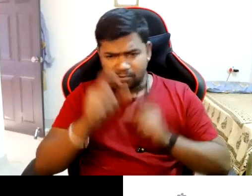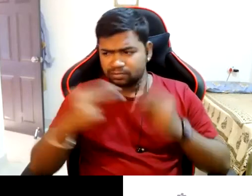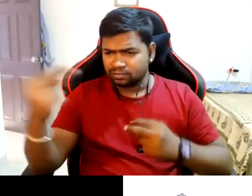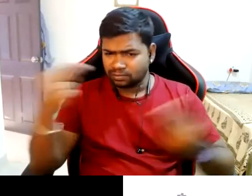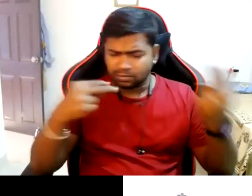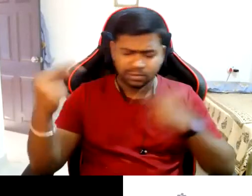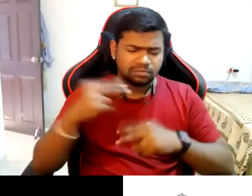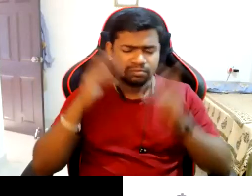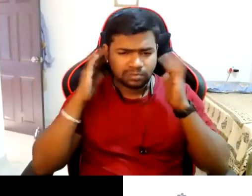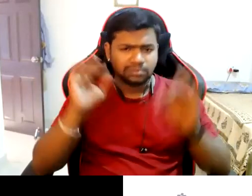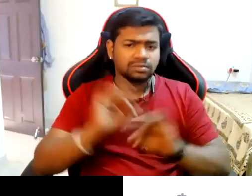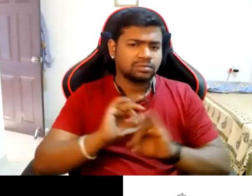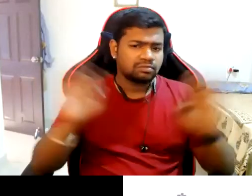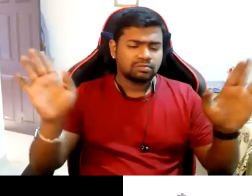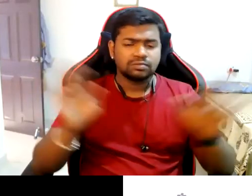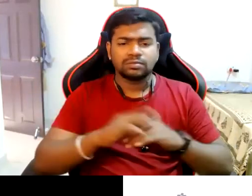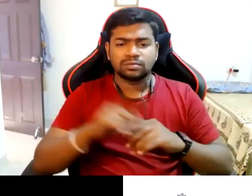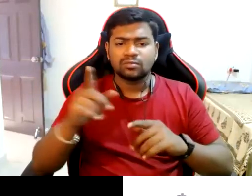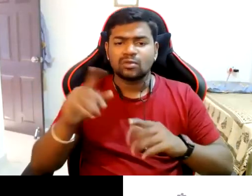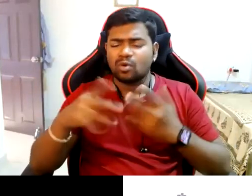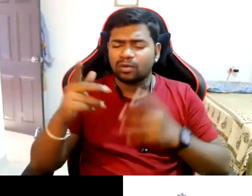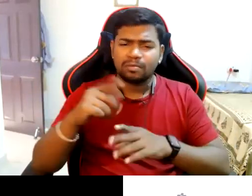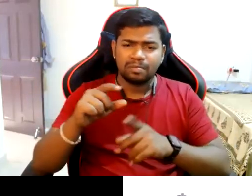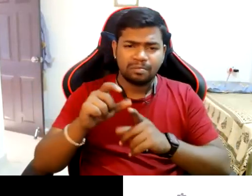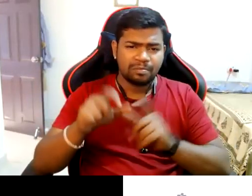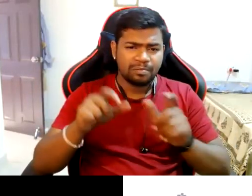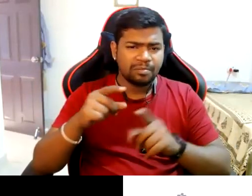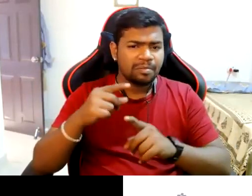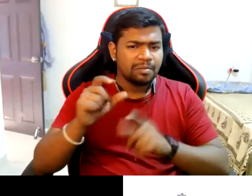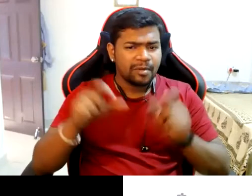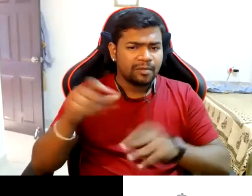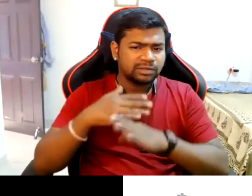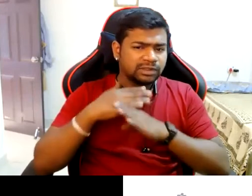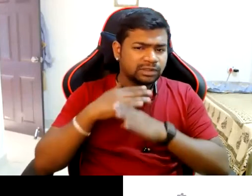Not what people say, what people stare, what people are doing.